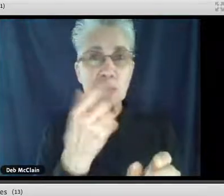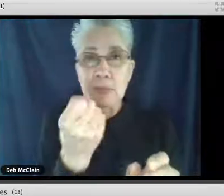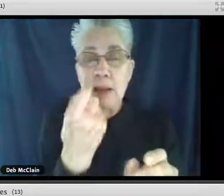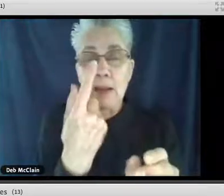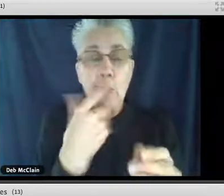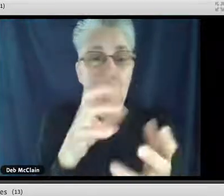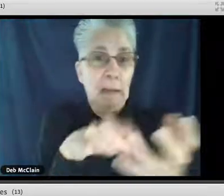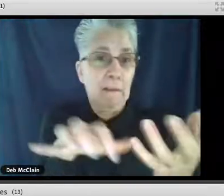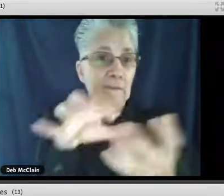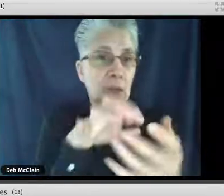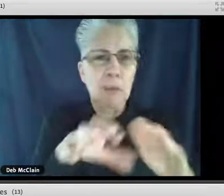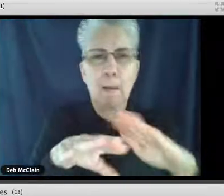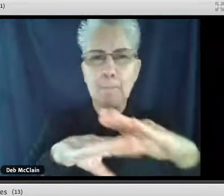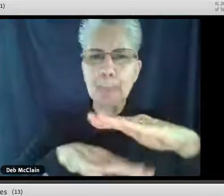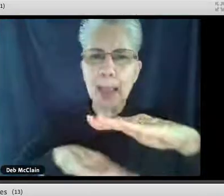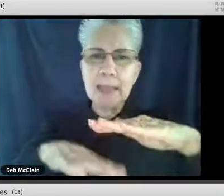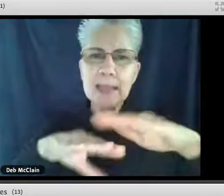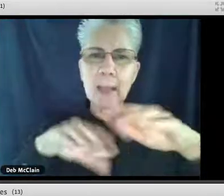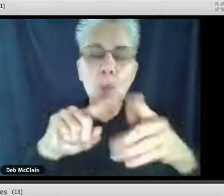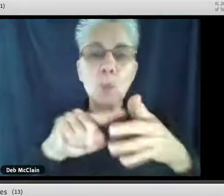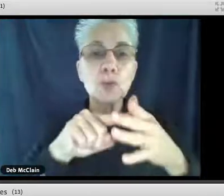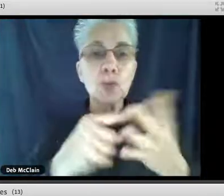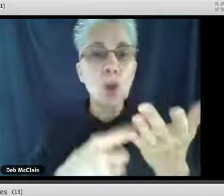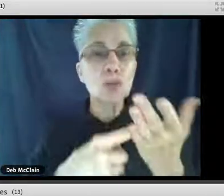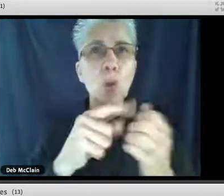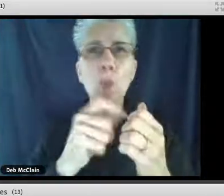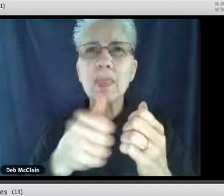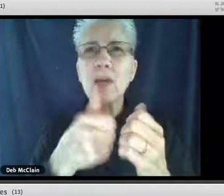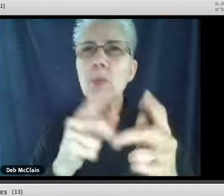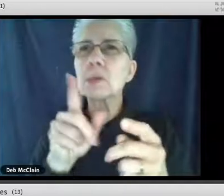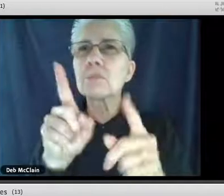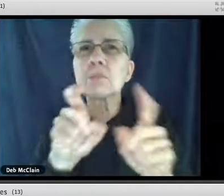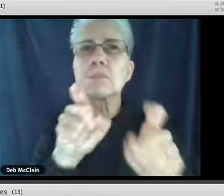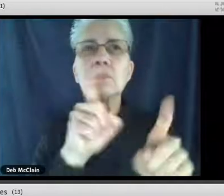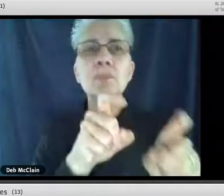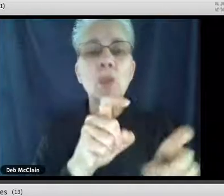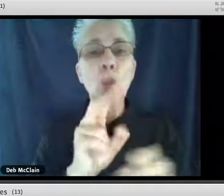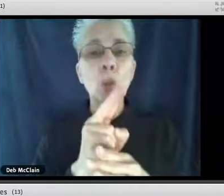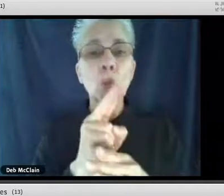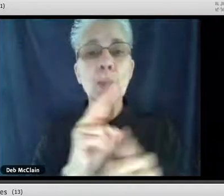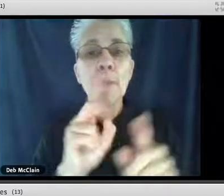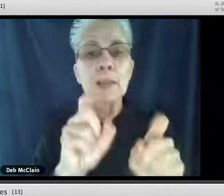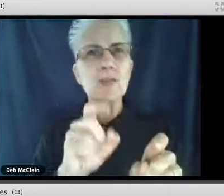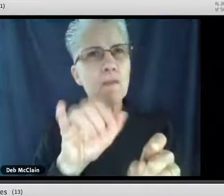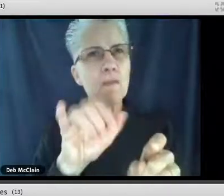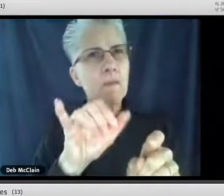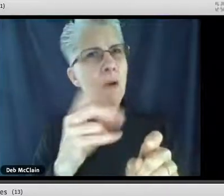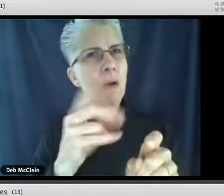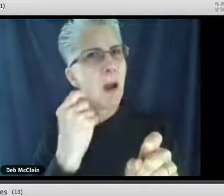It's so basic, but when you start to talk to other people, you start to use the usability testing, go, "Oh, I see what you're saying. That makes...